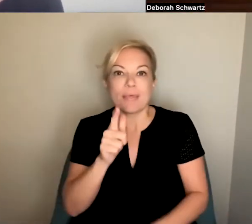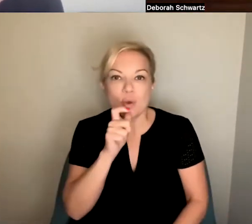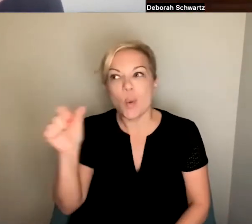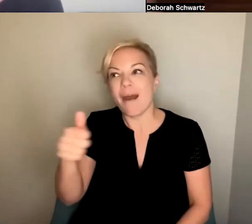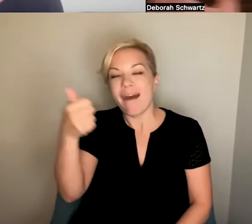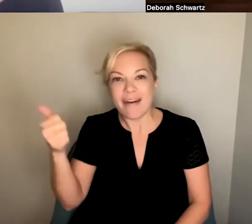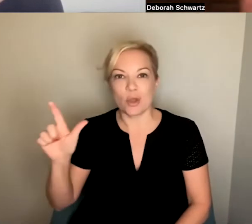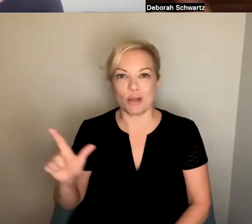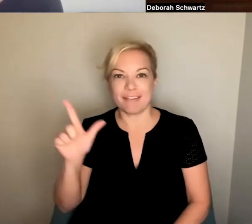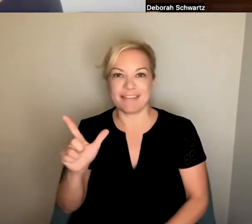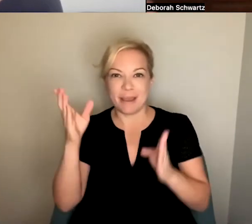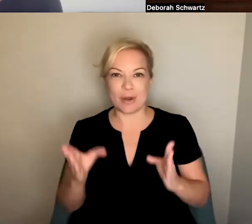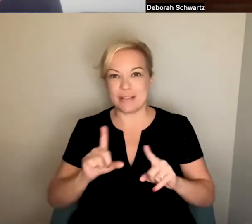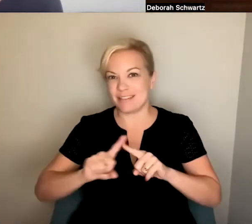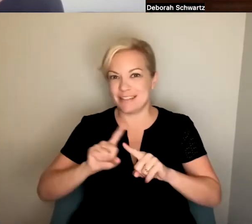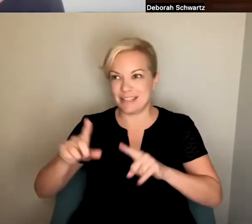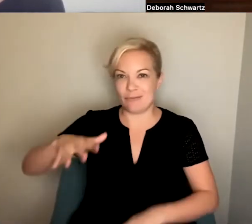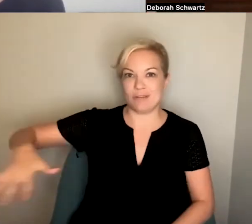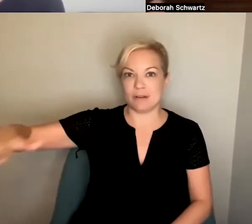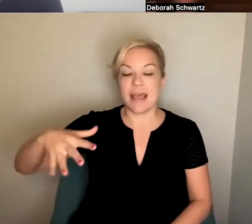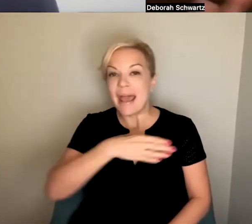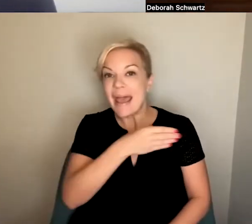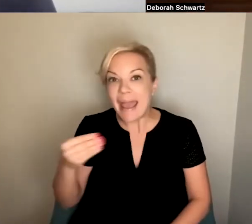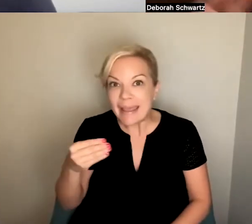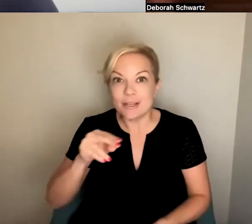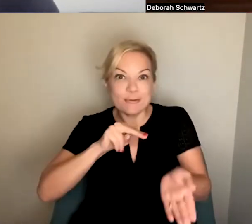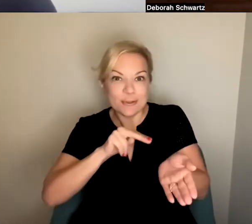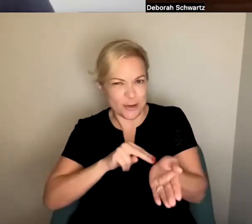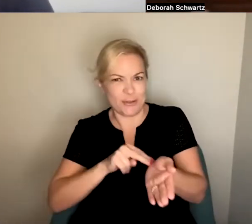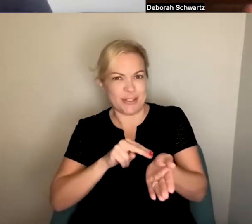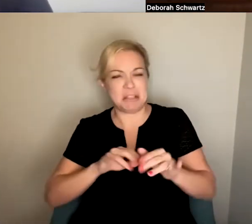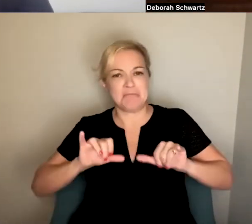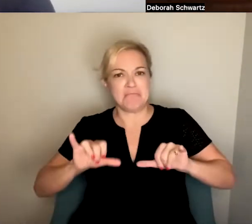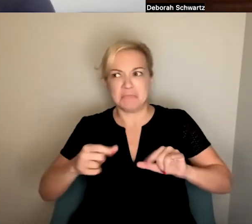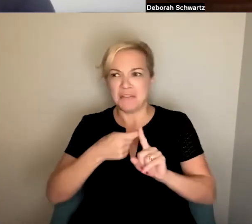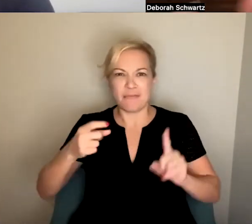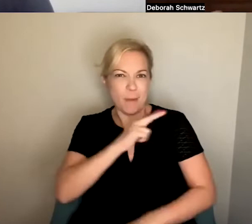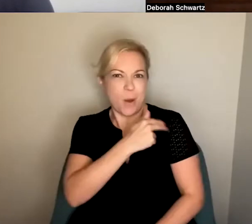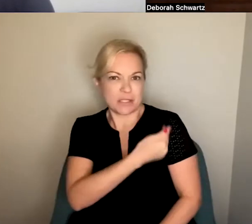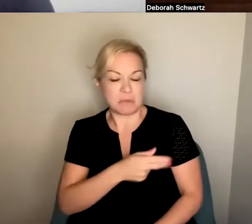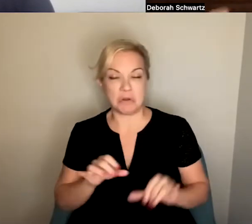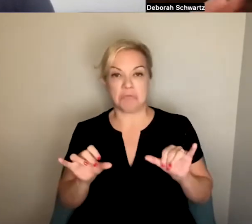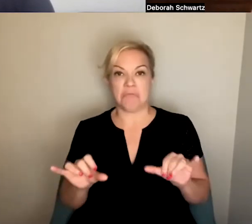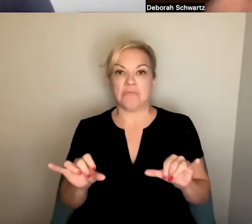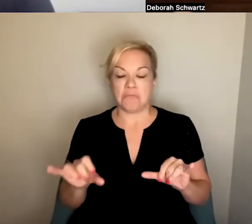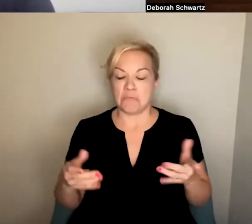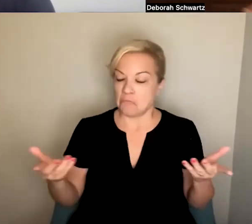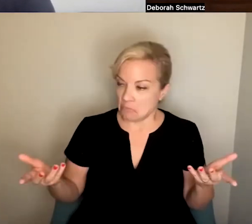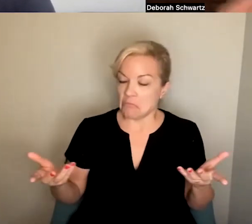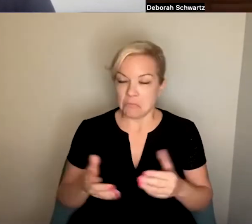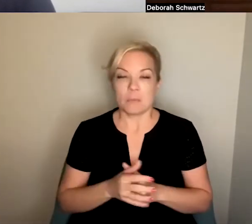other institutions and nurses in hospitals, so, in fact, we actually had less in common